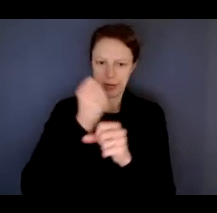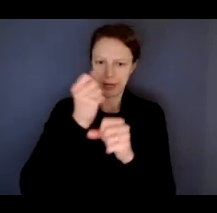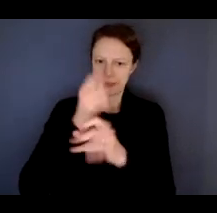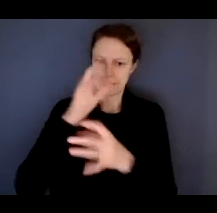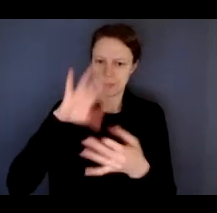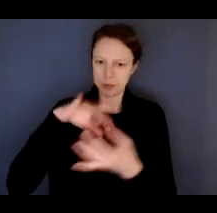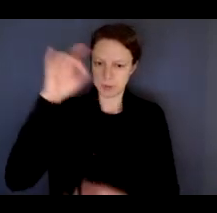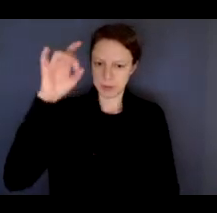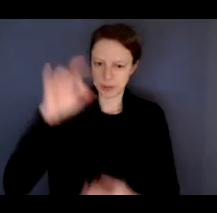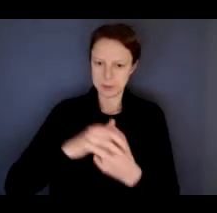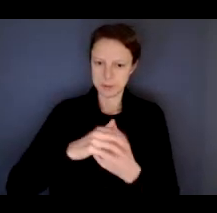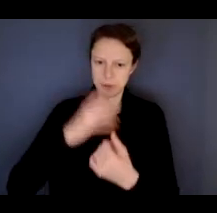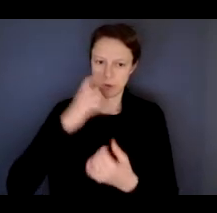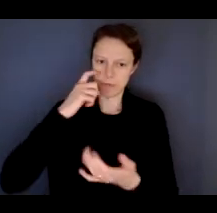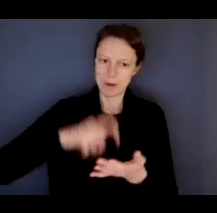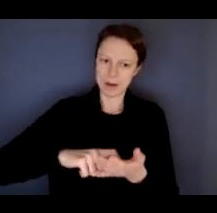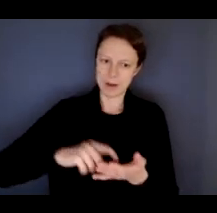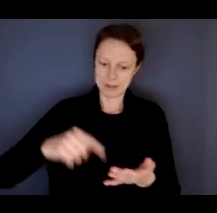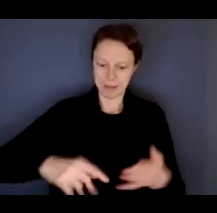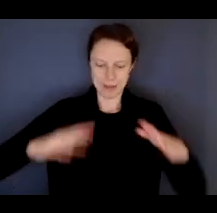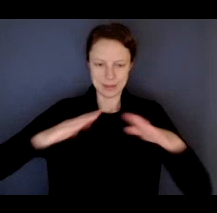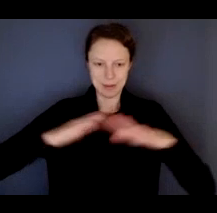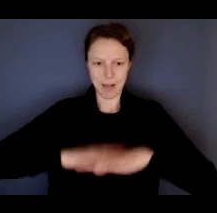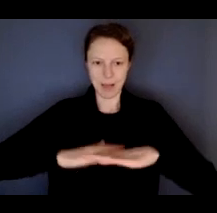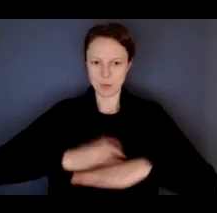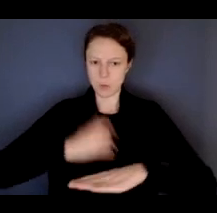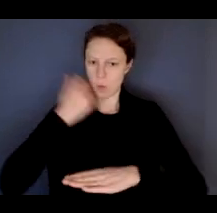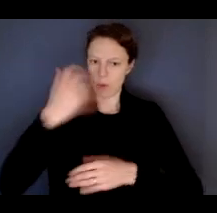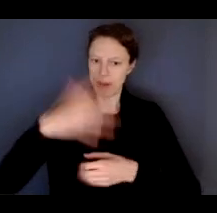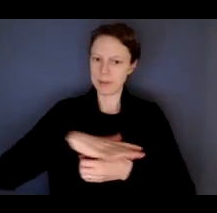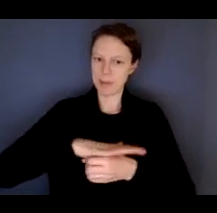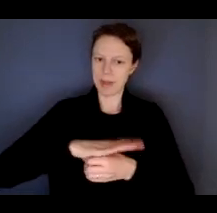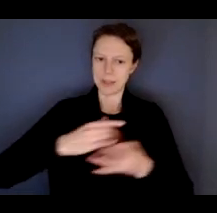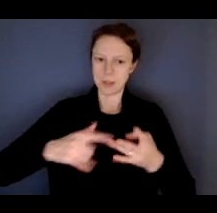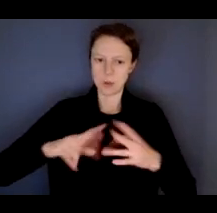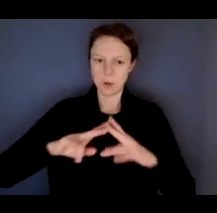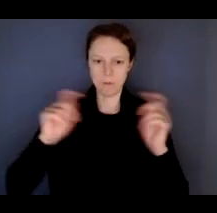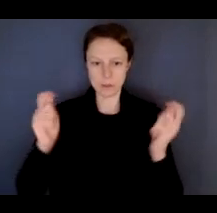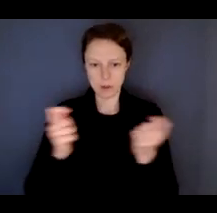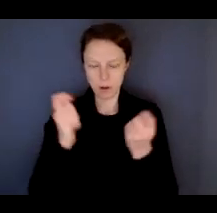ceremony, teaching, research and learning and acknowledging the important role that Aboriginal